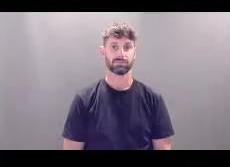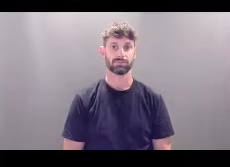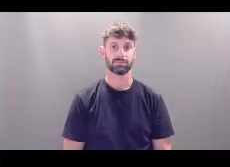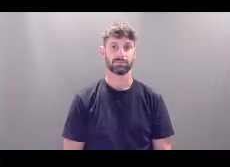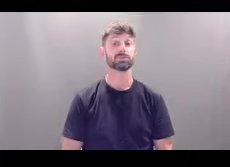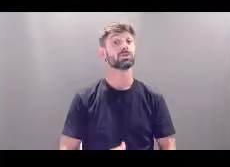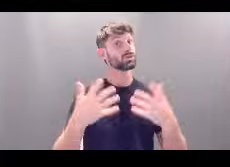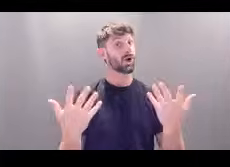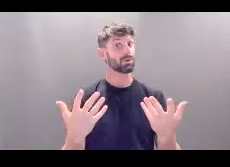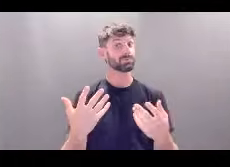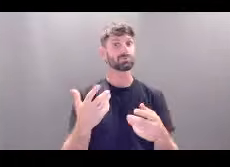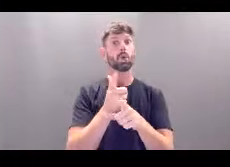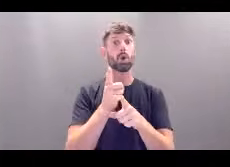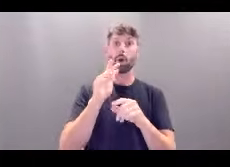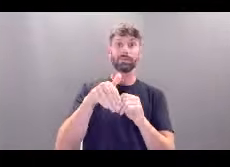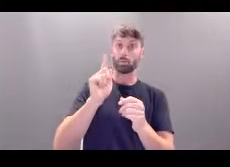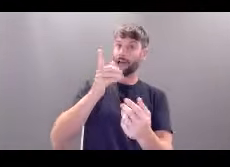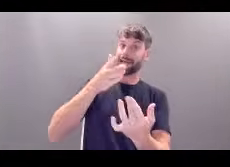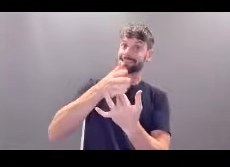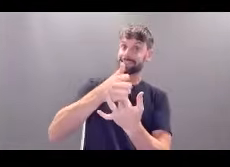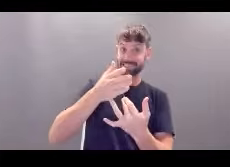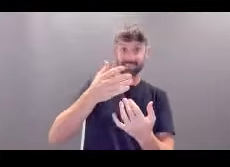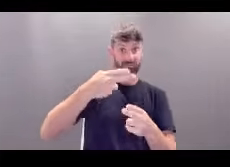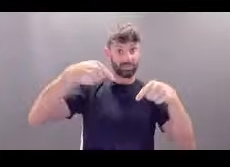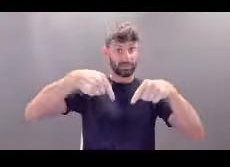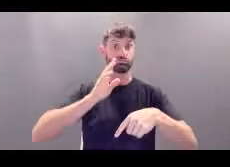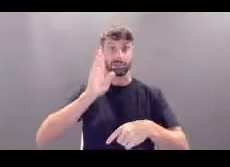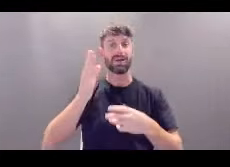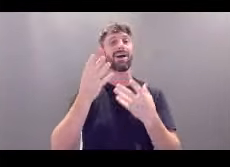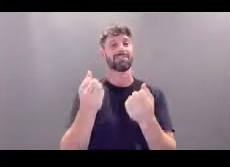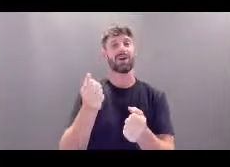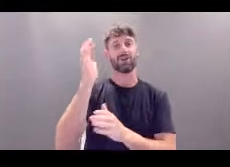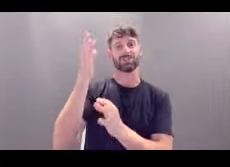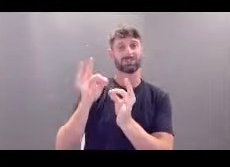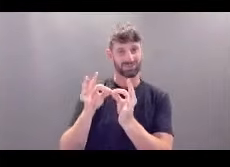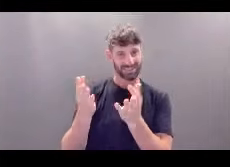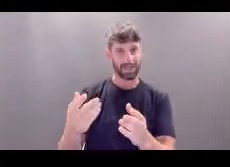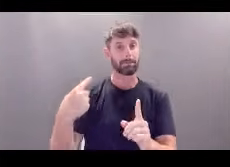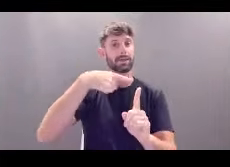Our accessibility features today include Auslan and we have live captions available.